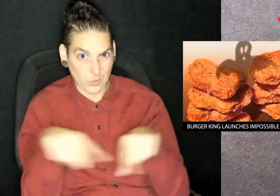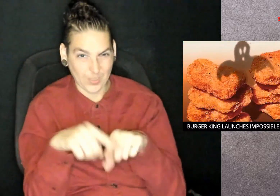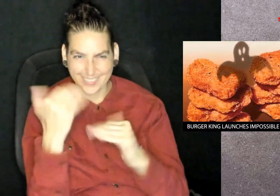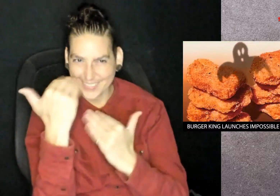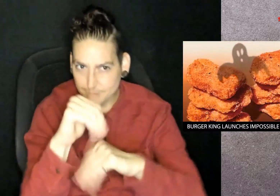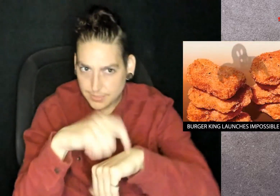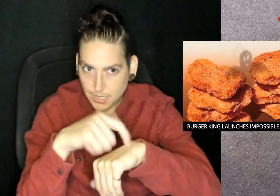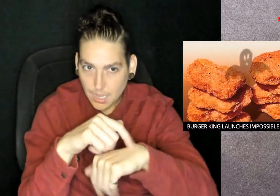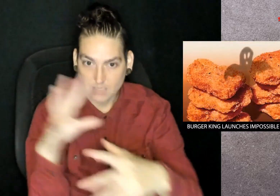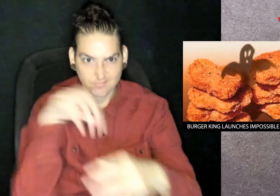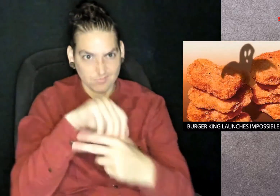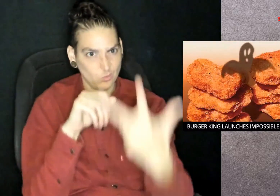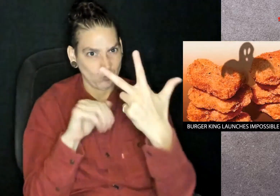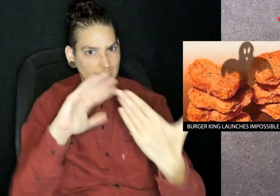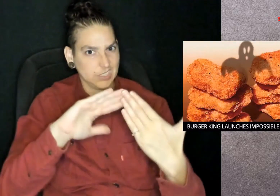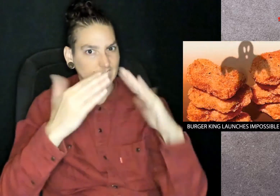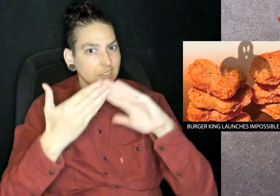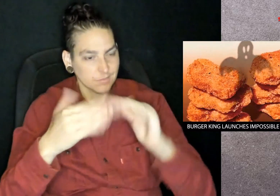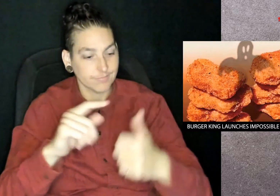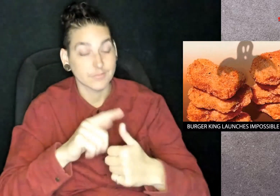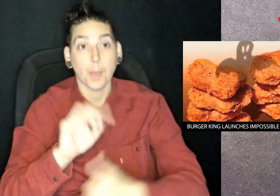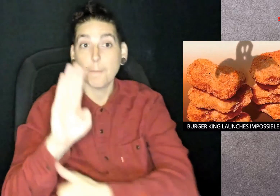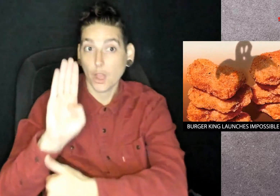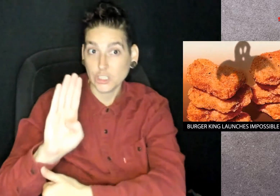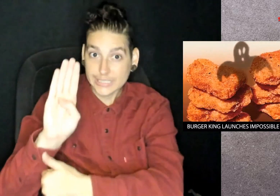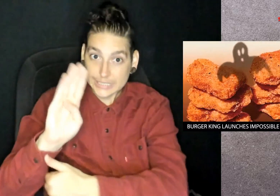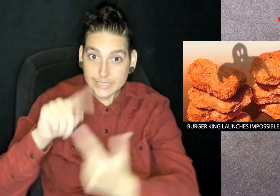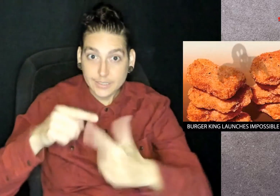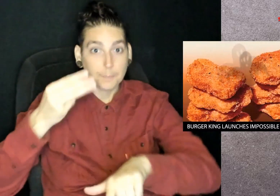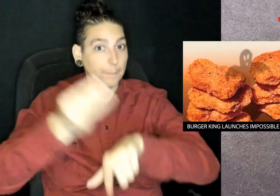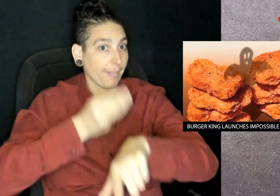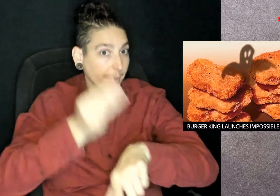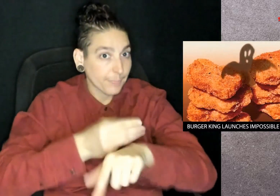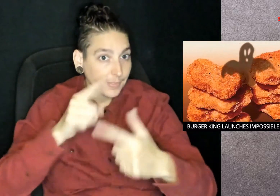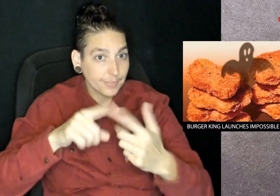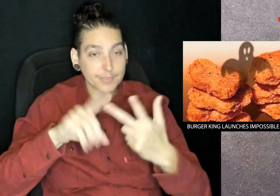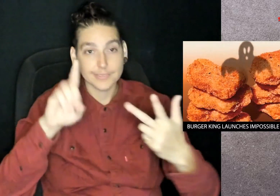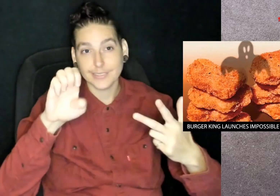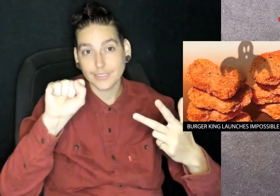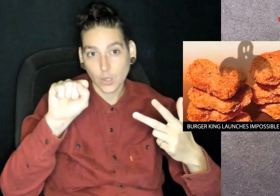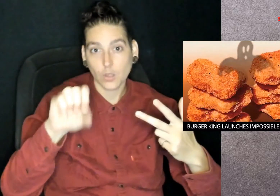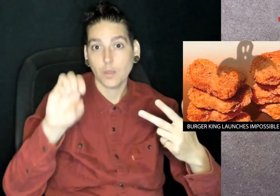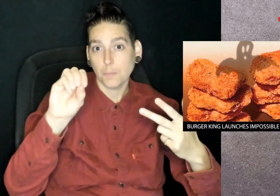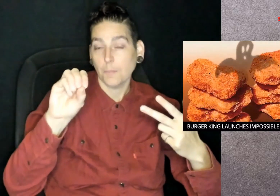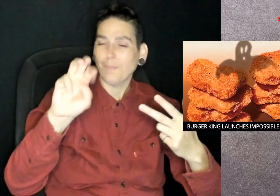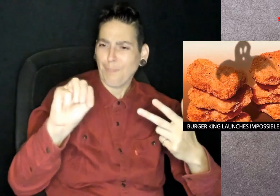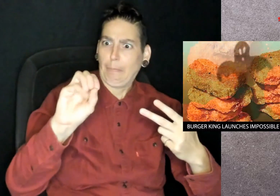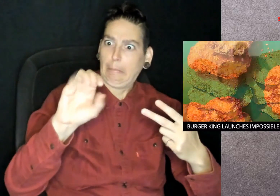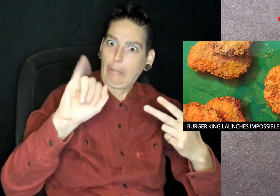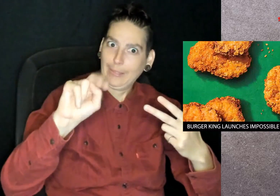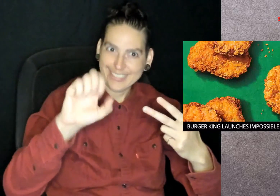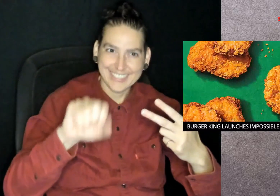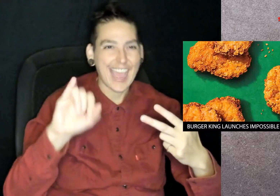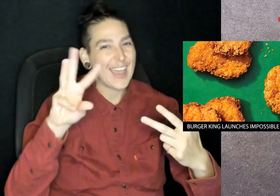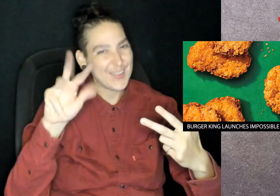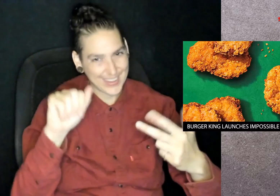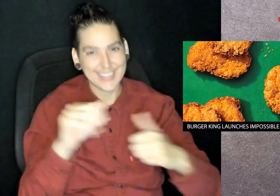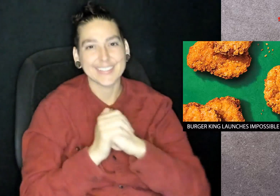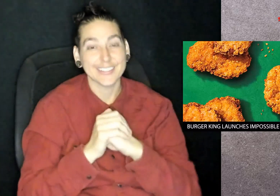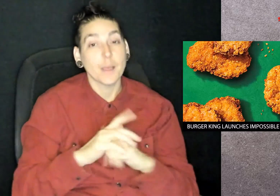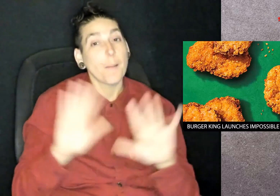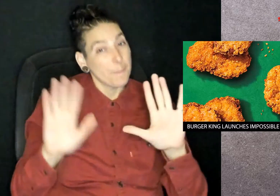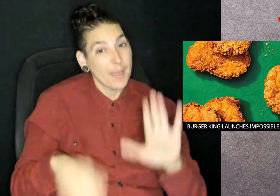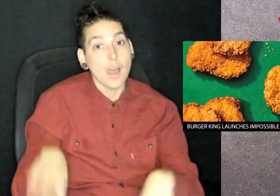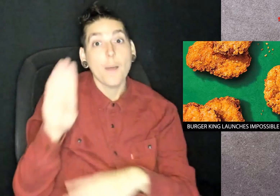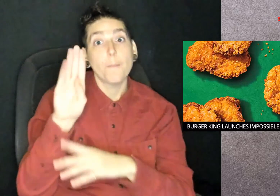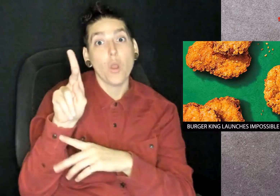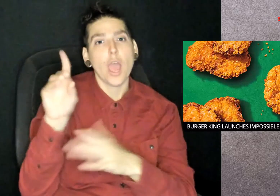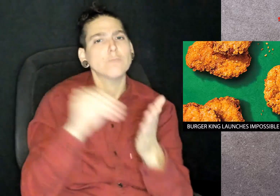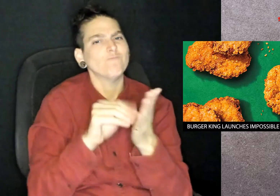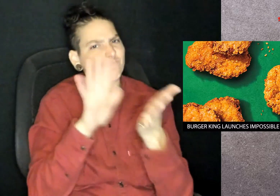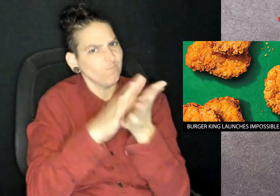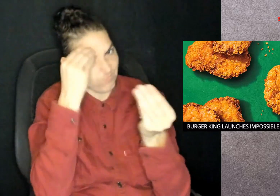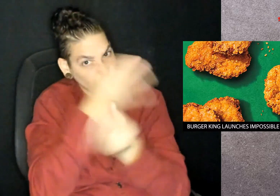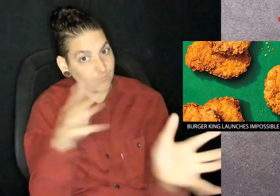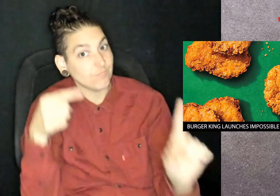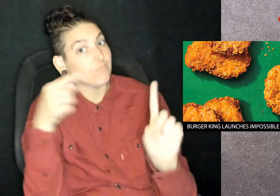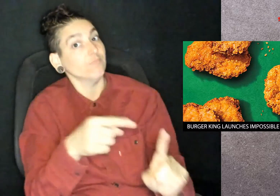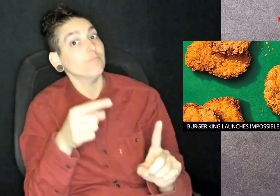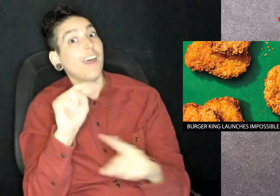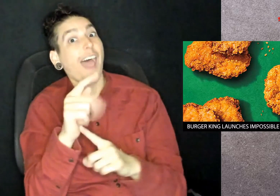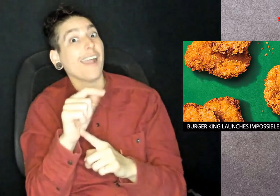to its menu for a limited time in Boston Miami and Des Moines Iowa but Burger King notes the